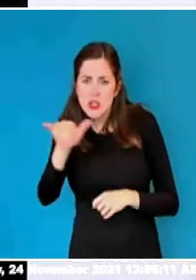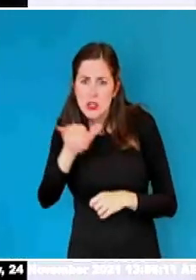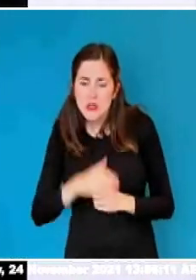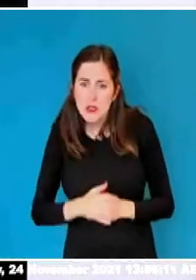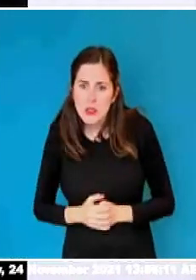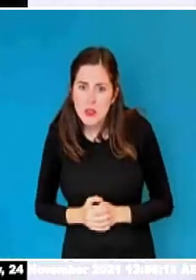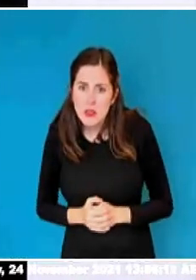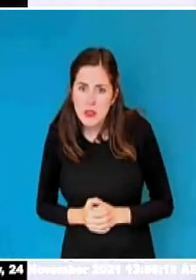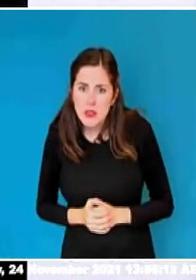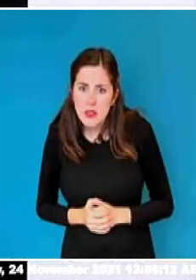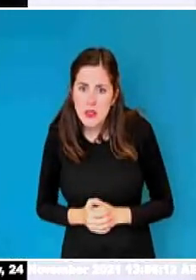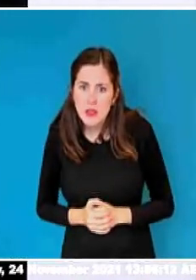I'm the person sitting in the middle.